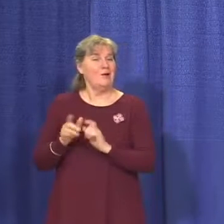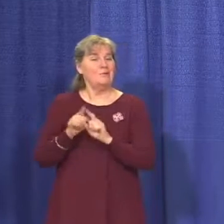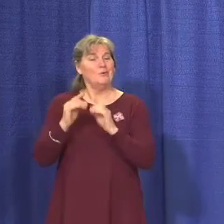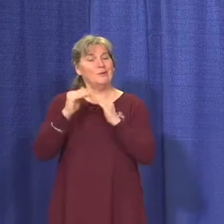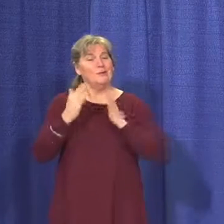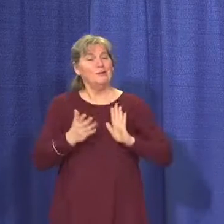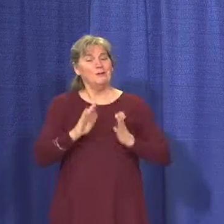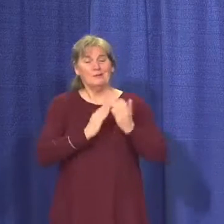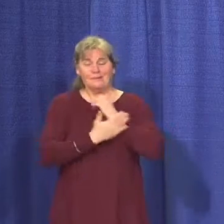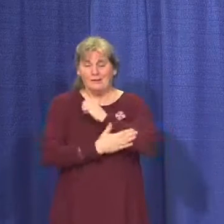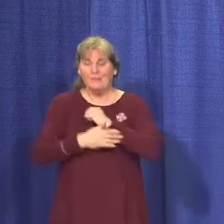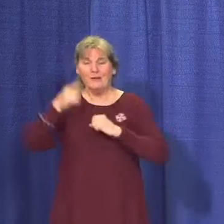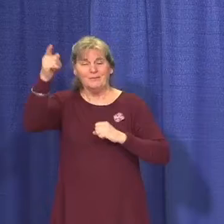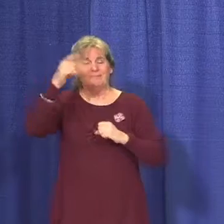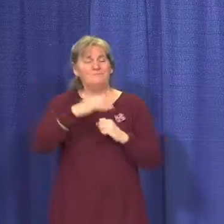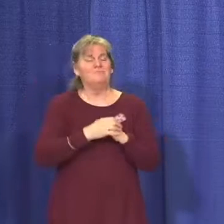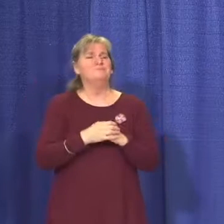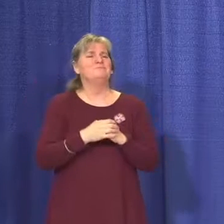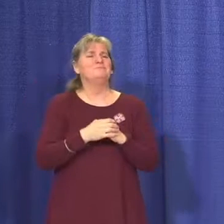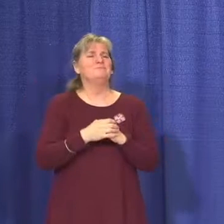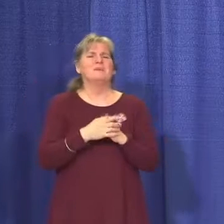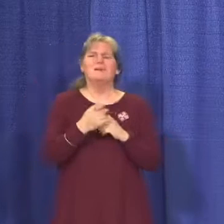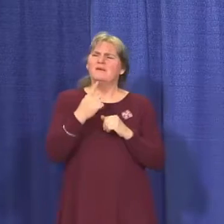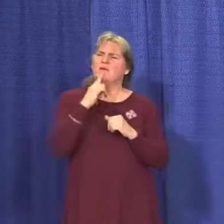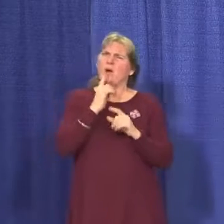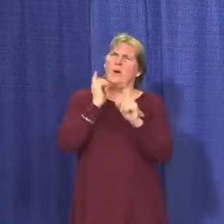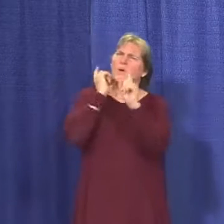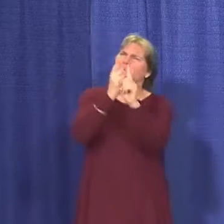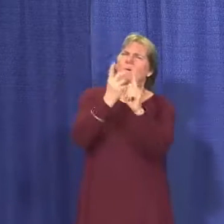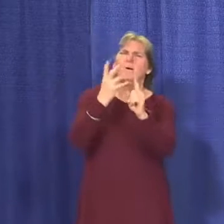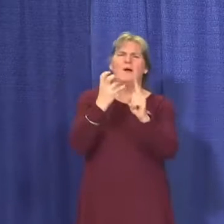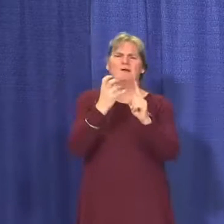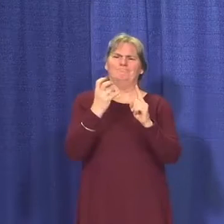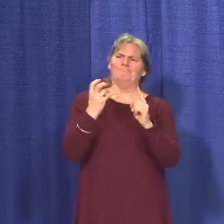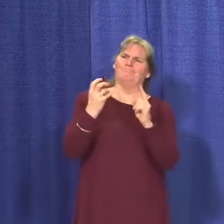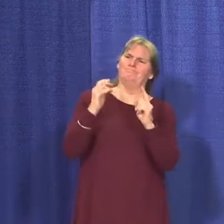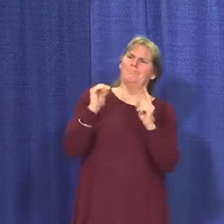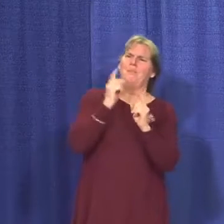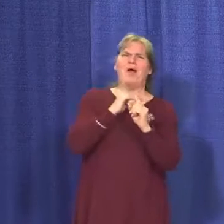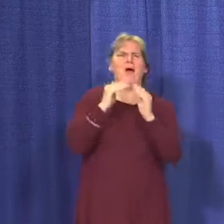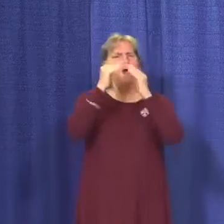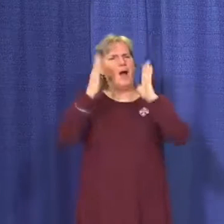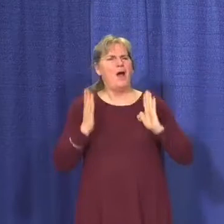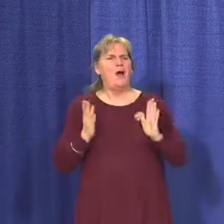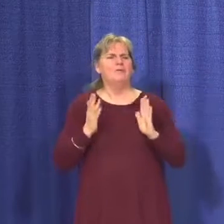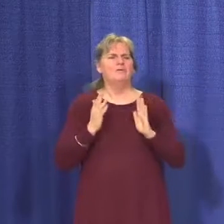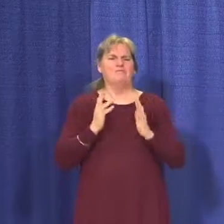Our work is aligned with our partners in ensuring Yukoners have homes that meet their needs